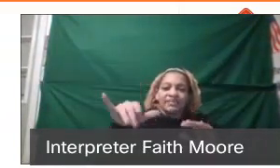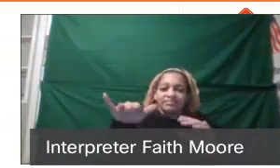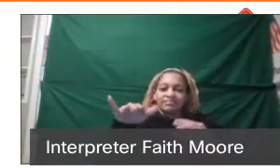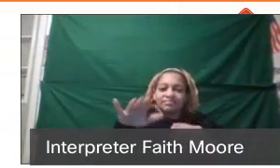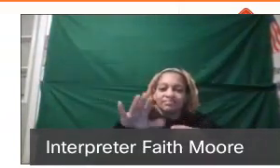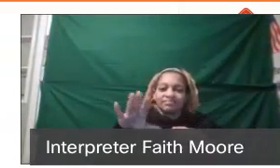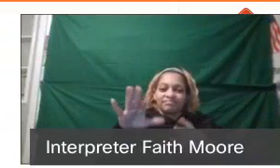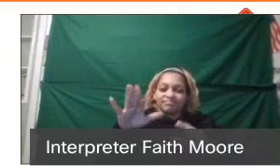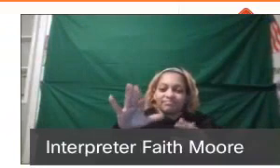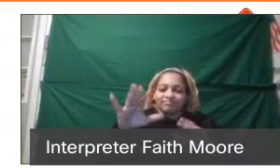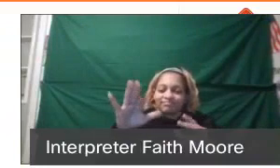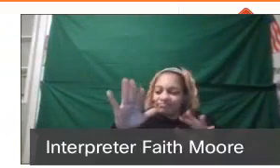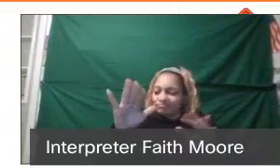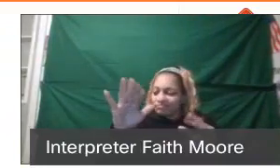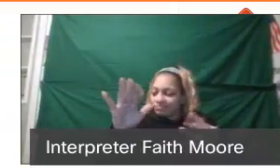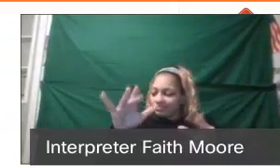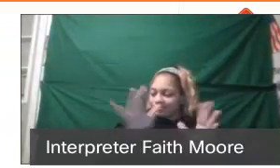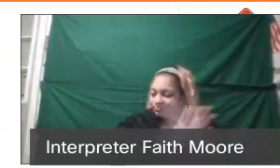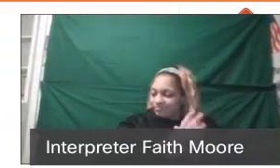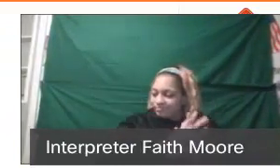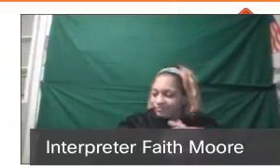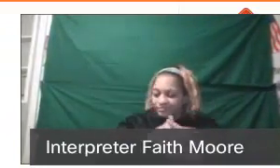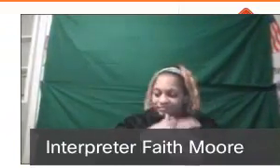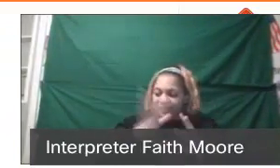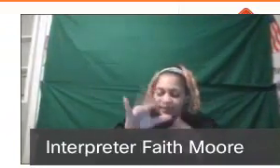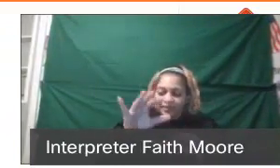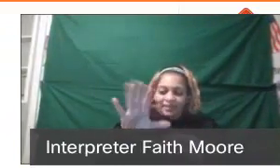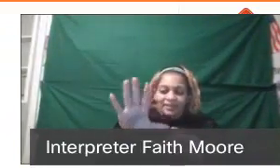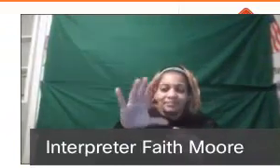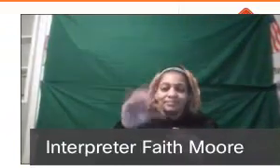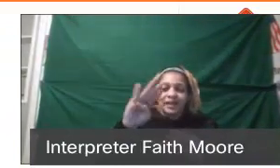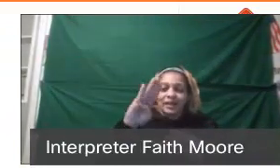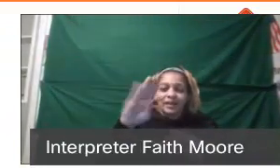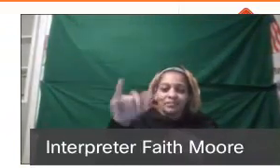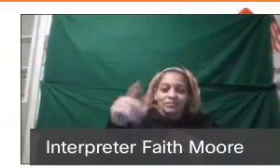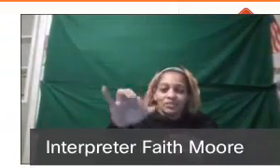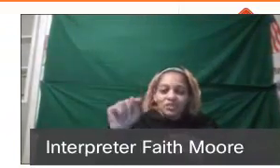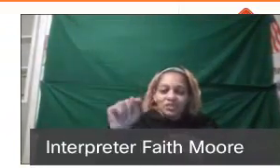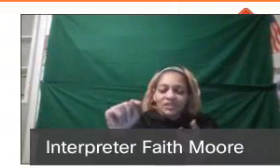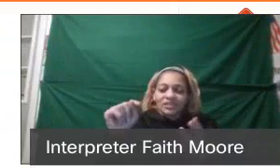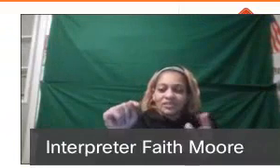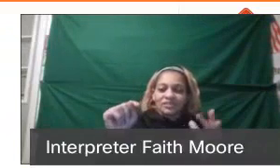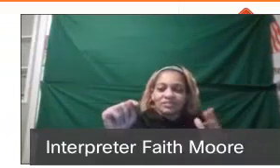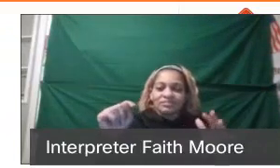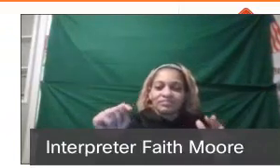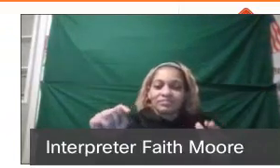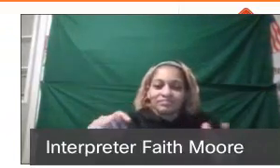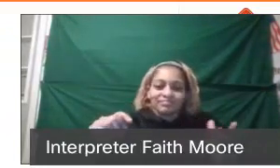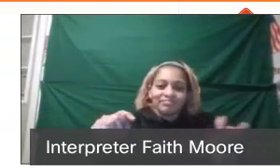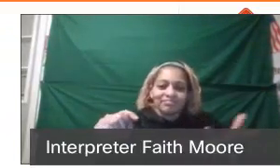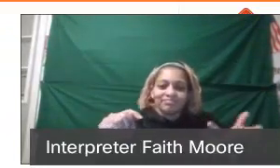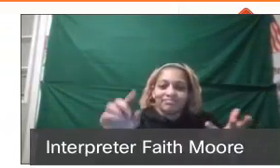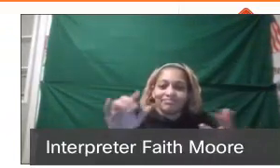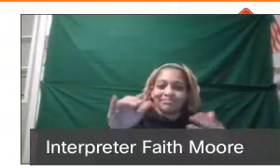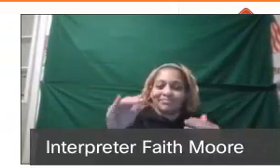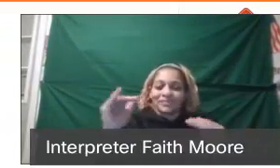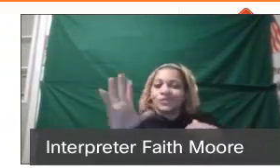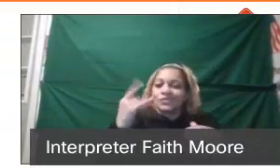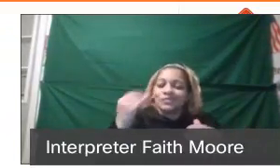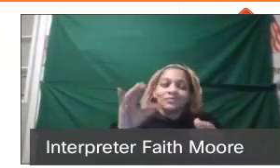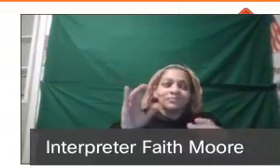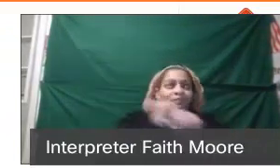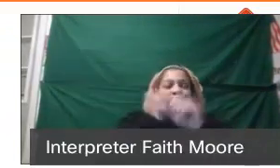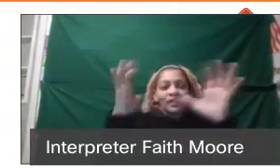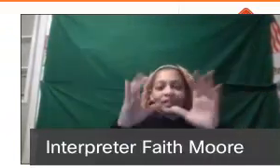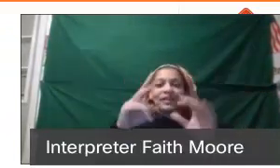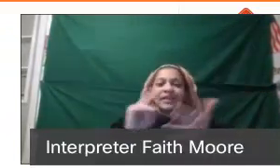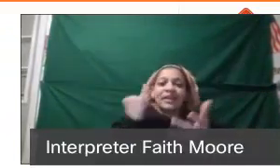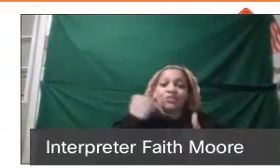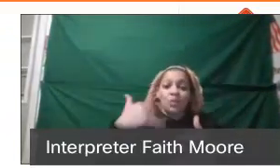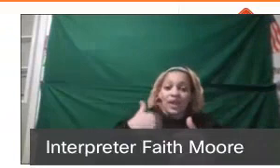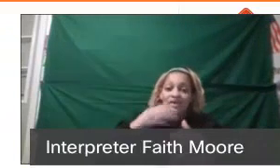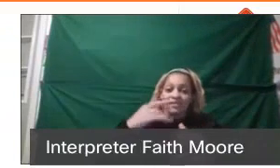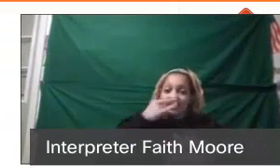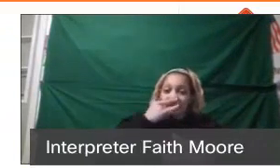Object height the technical, but so if you have a child, obviously child shorter than an adult, it, it should still be visible as they stand there at the intersection.